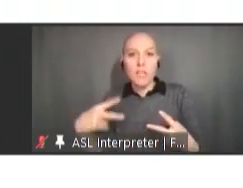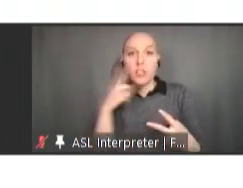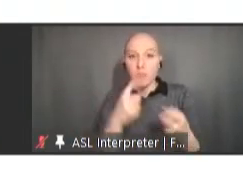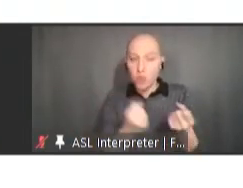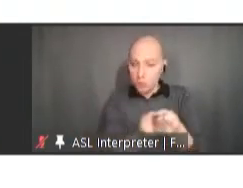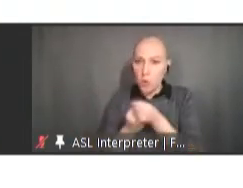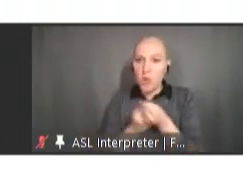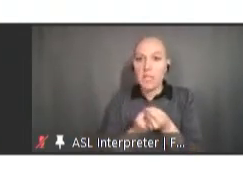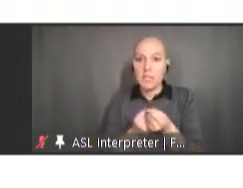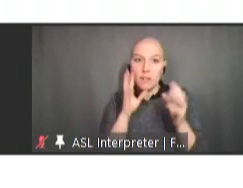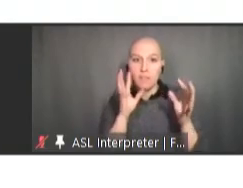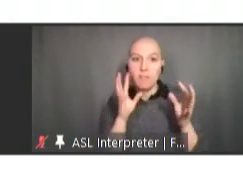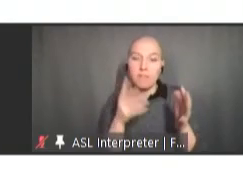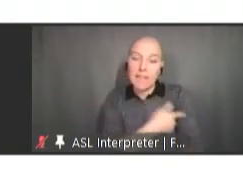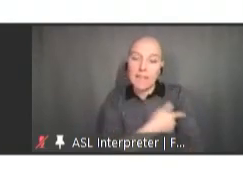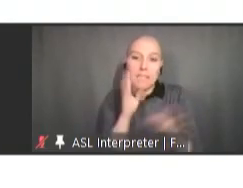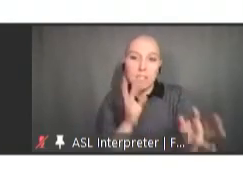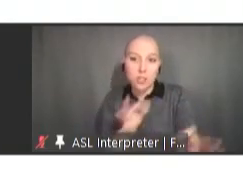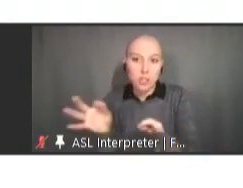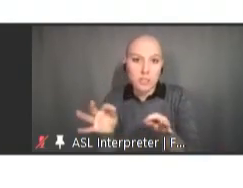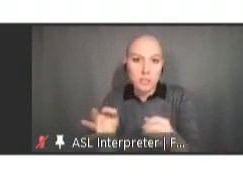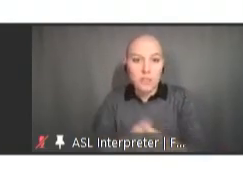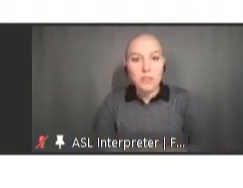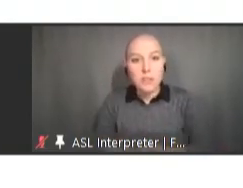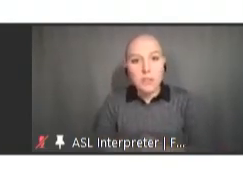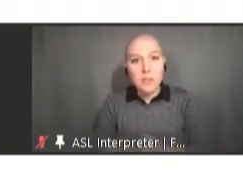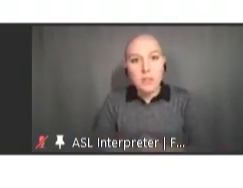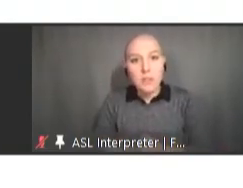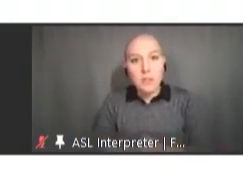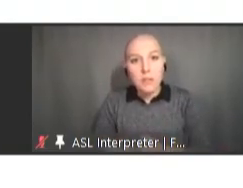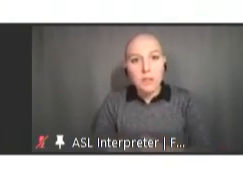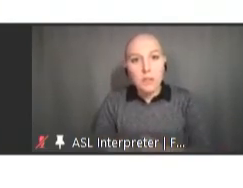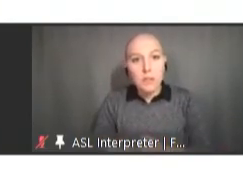Next slide, please. So, looking forward, we're going to continue to use these